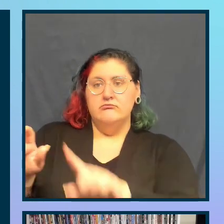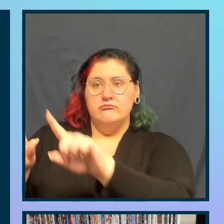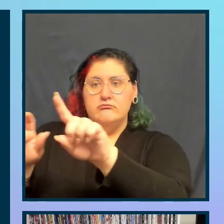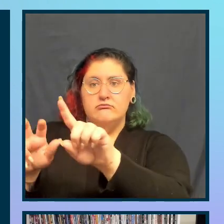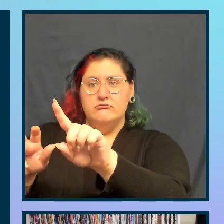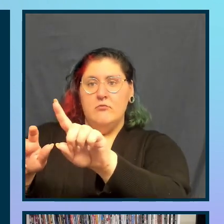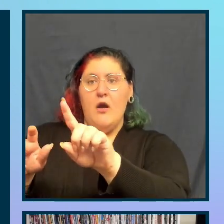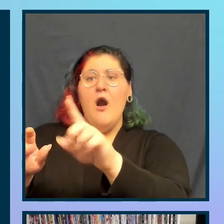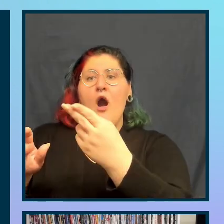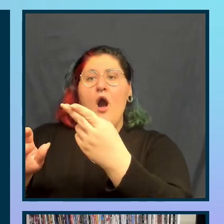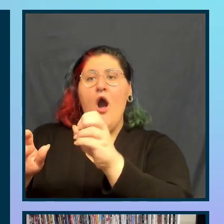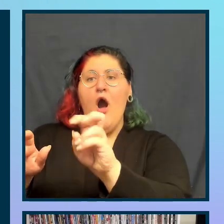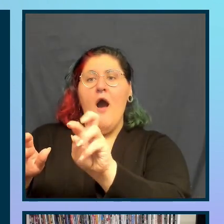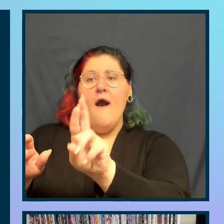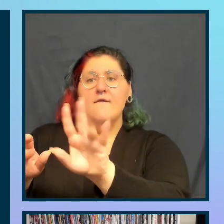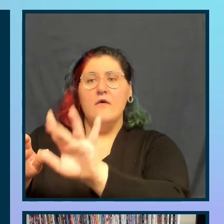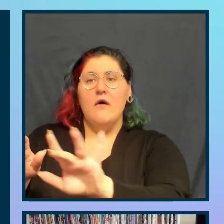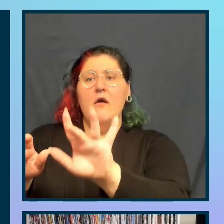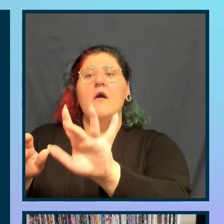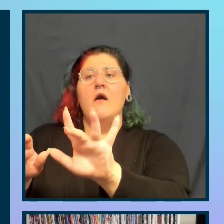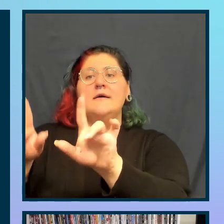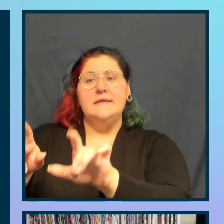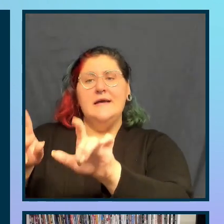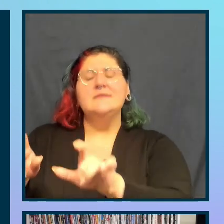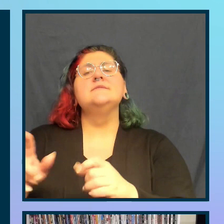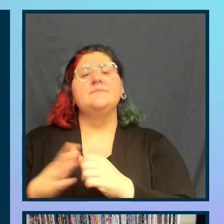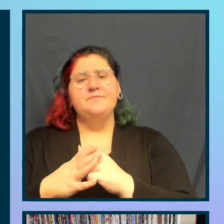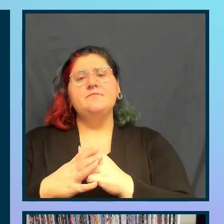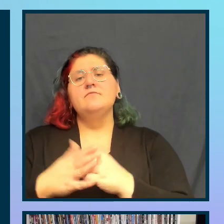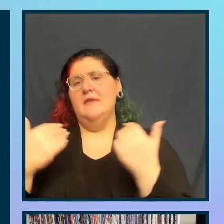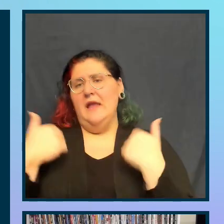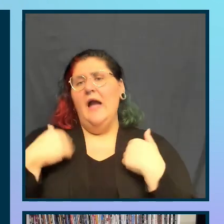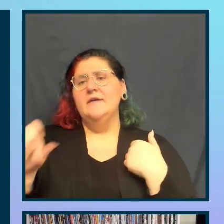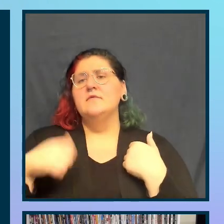in the basic section of the Accessibility Inspector window, such as the component role and name.